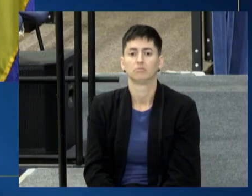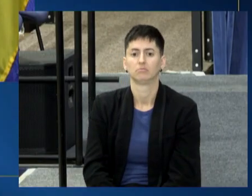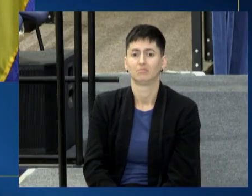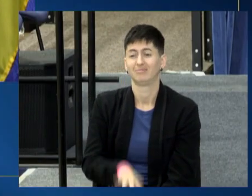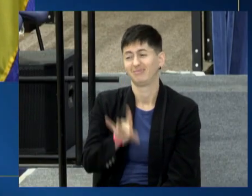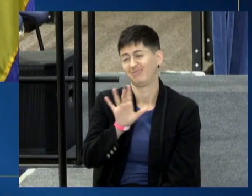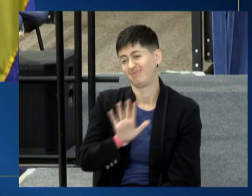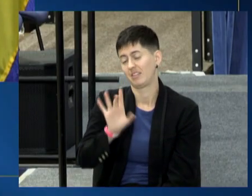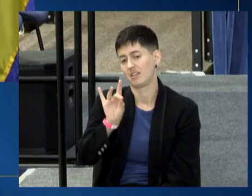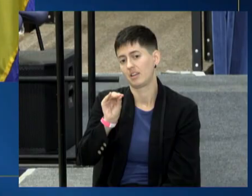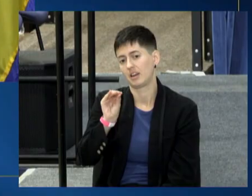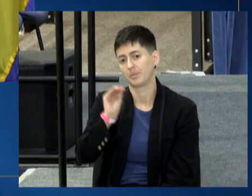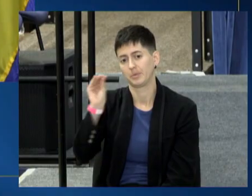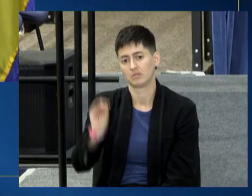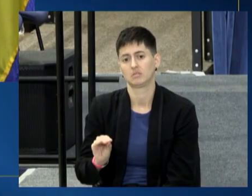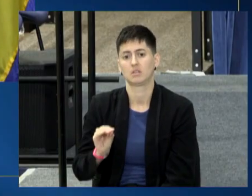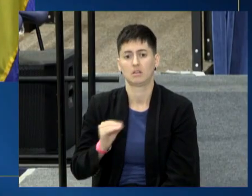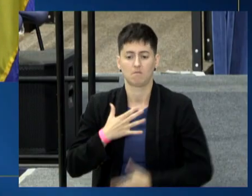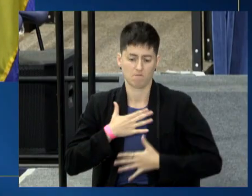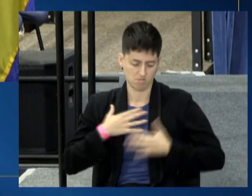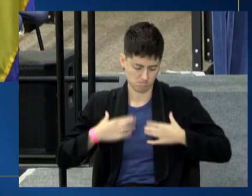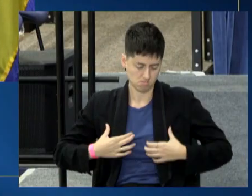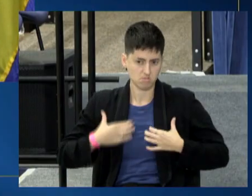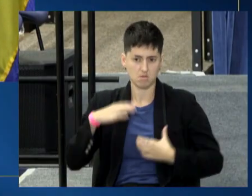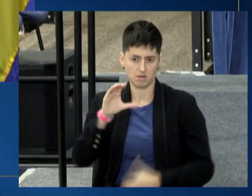One of the initiatives to address this under the Cancer Moonshot is a